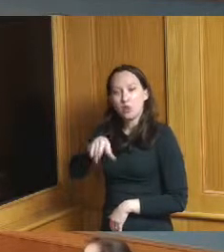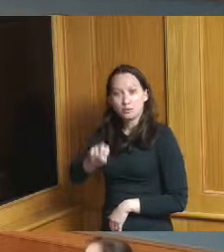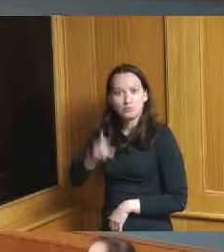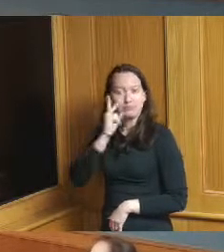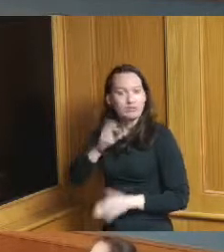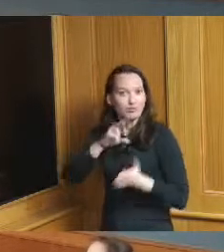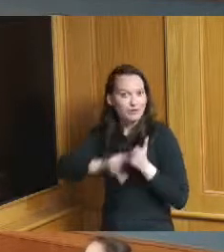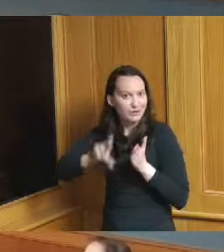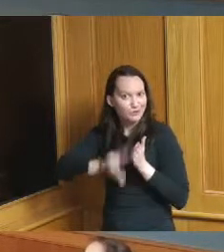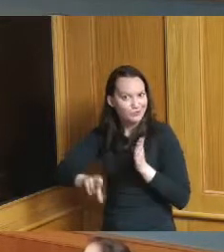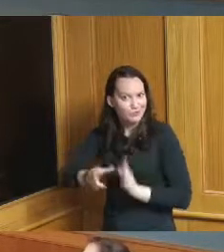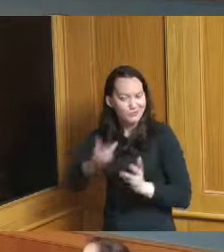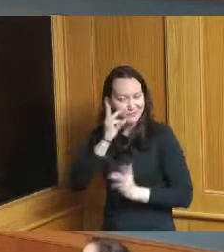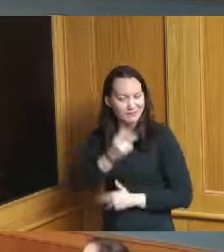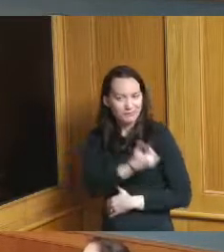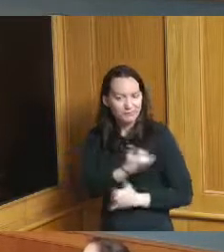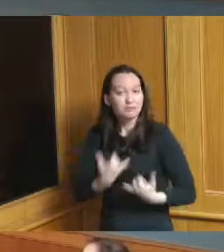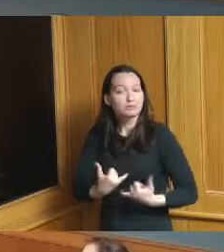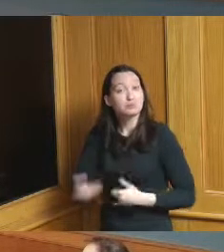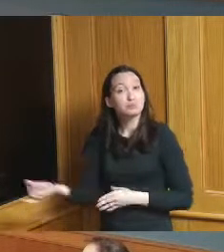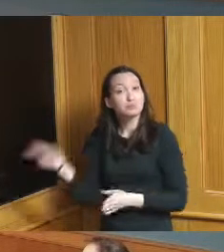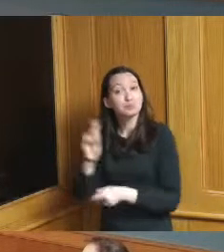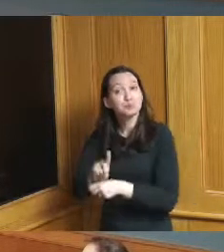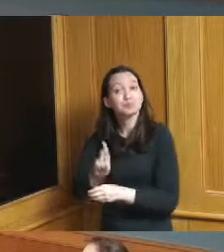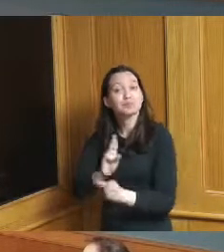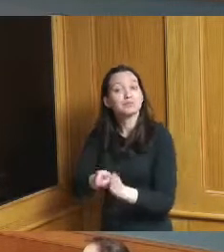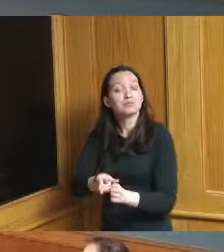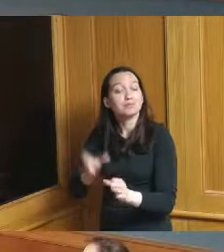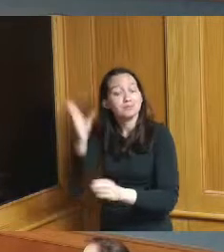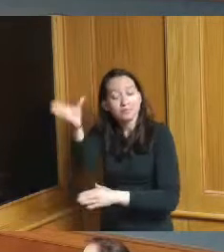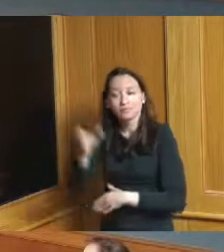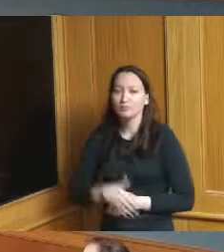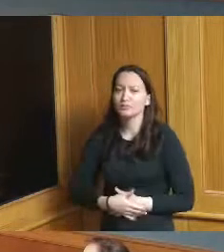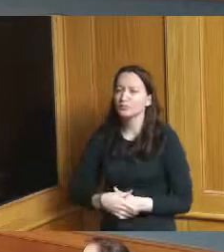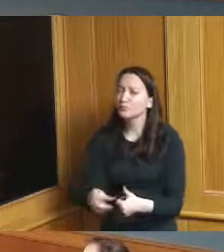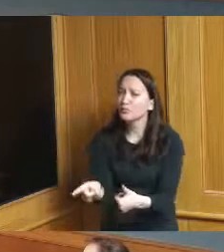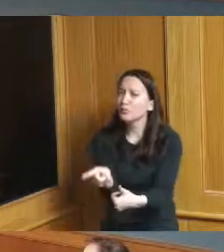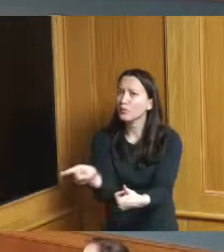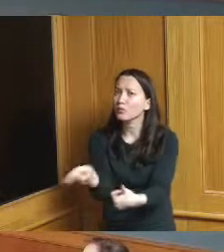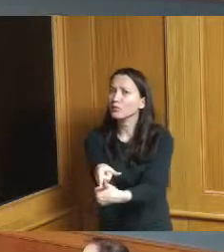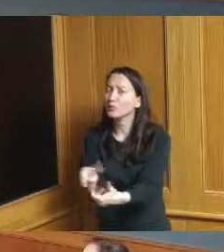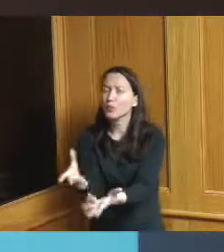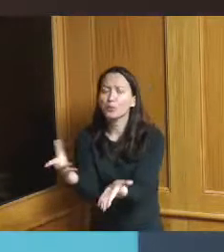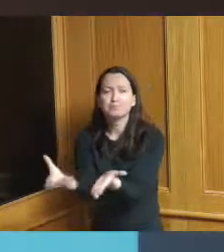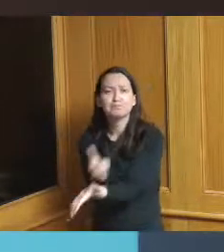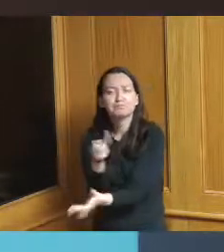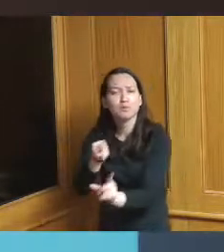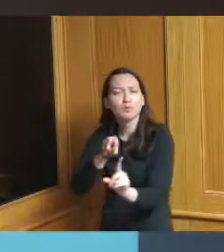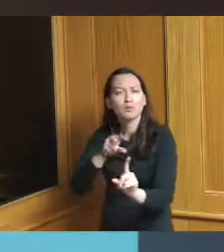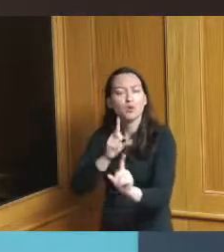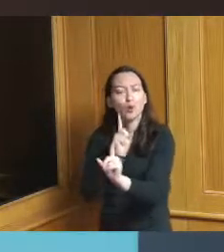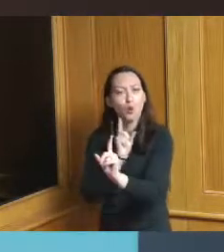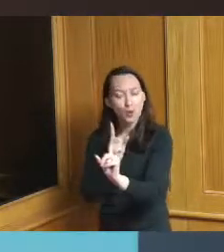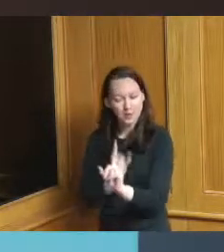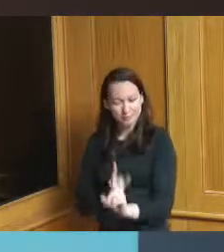today and she'll be joining me and presenting so first I want to talk about our objectives so our